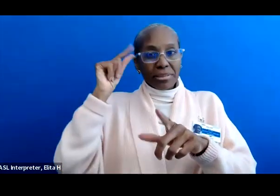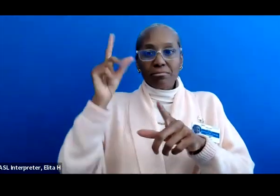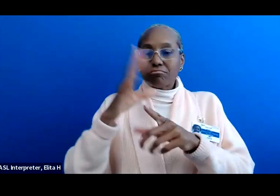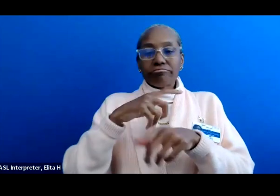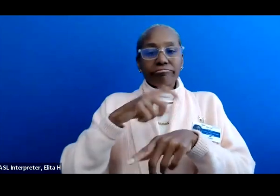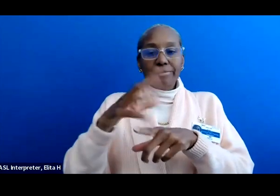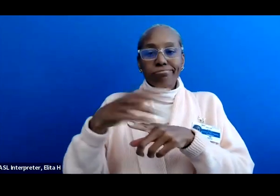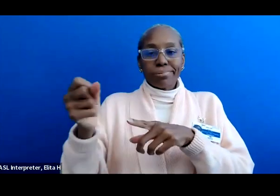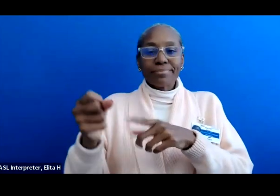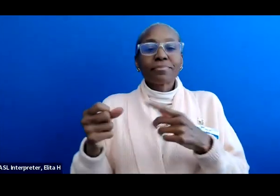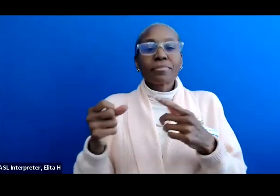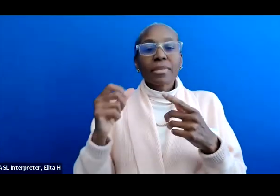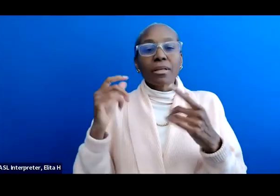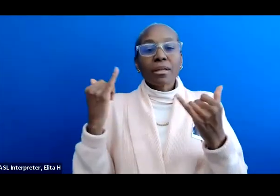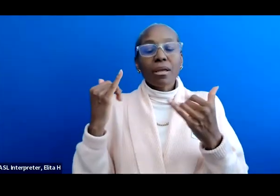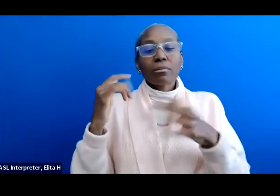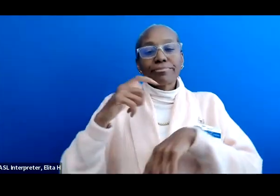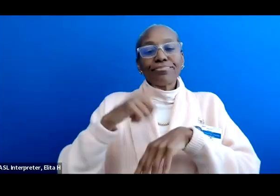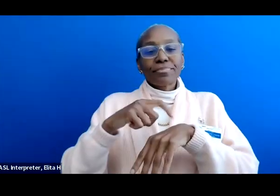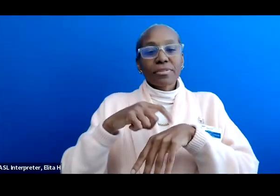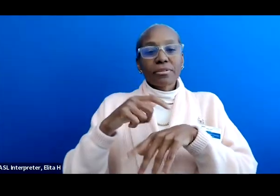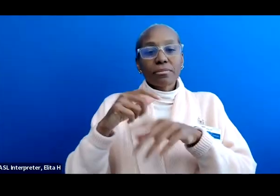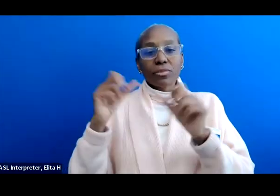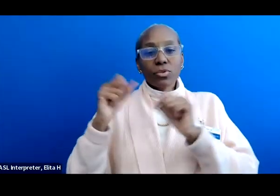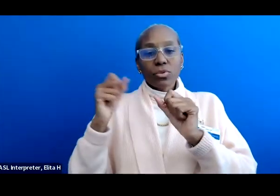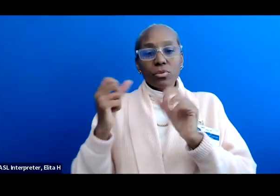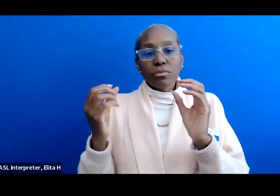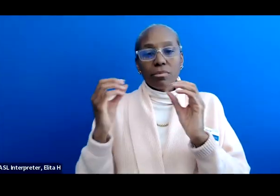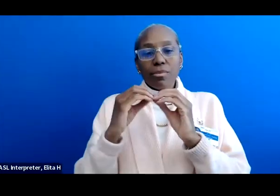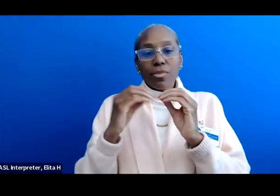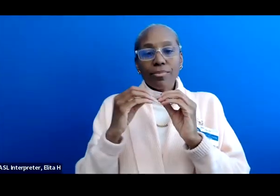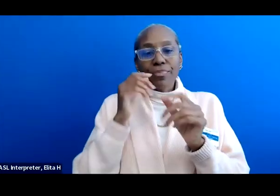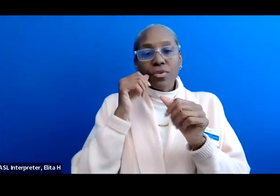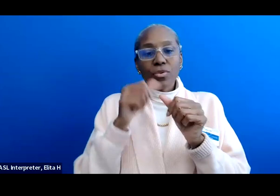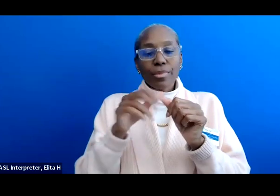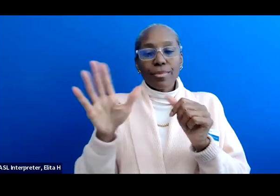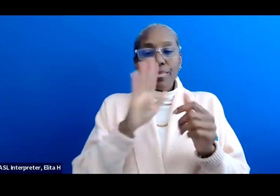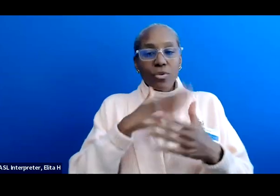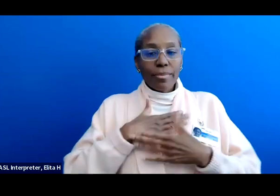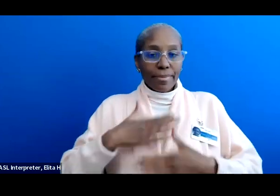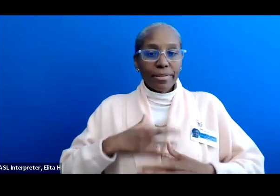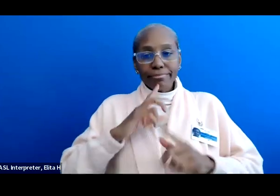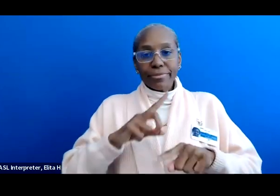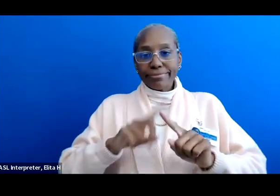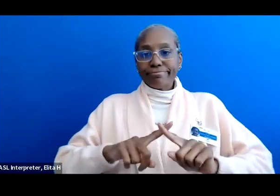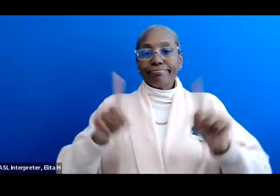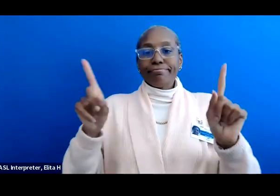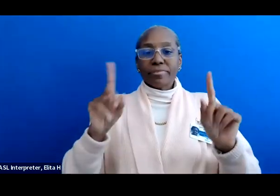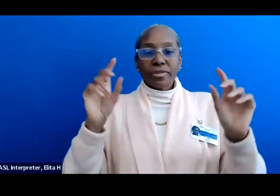We're entering the colder weather season now so be sure and remember that your body will react to cold, even if you don't feel it.